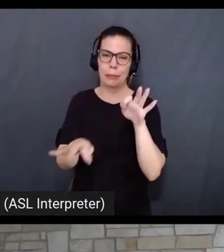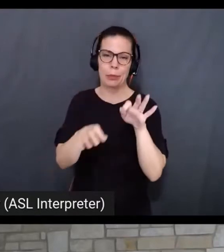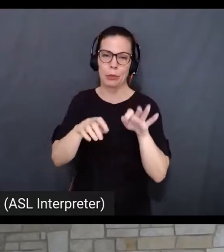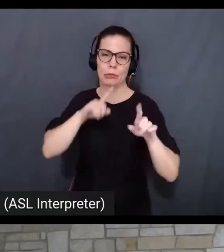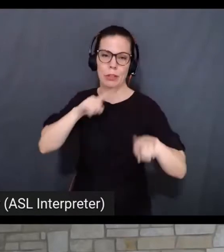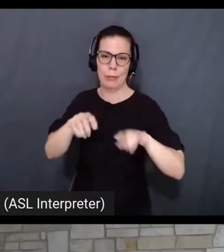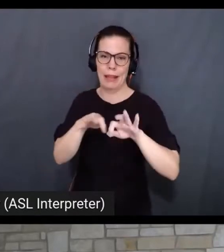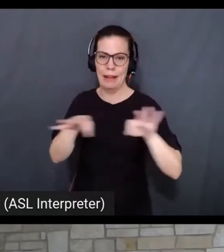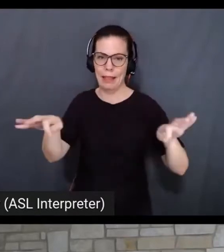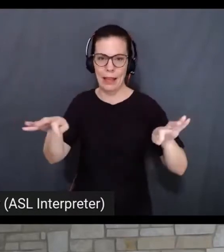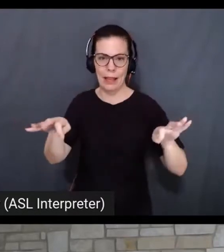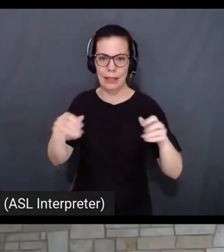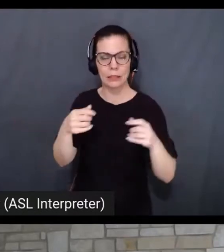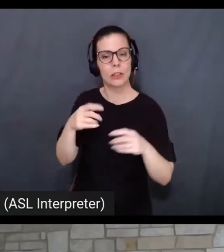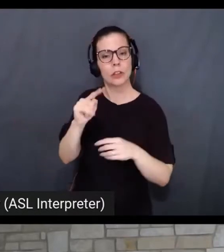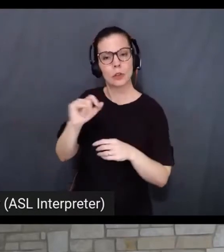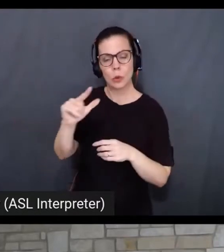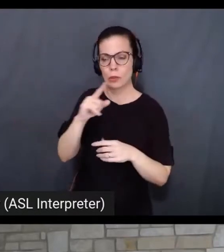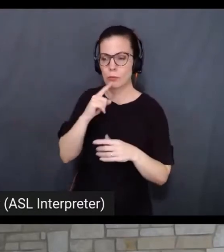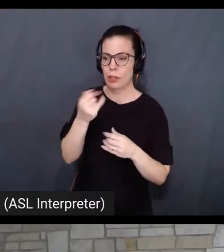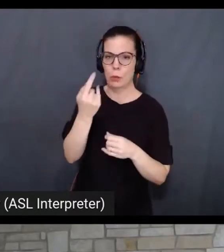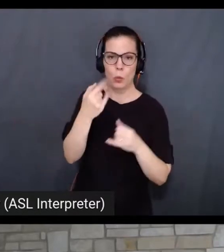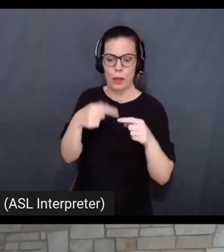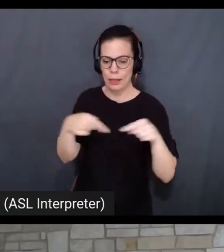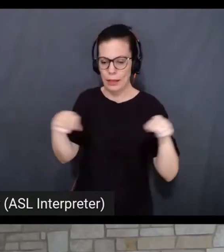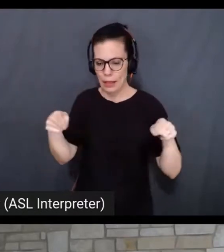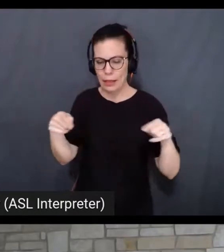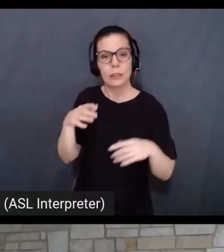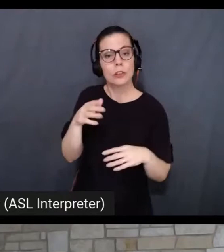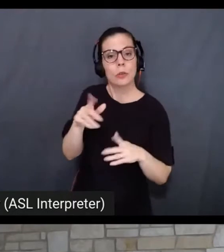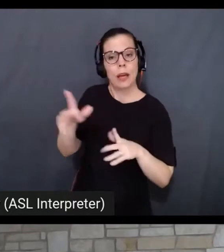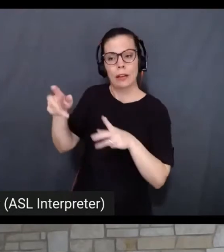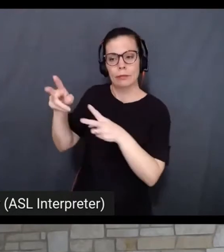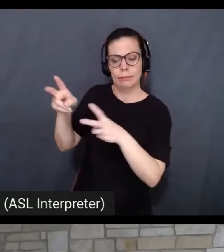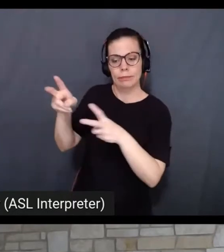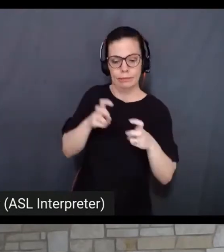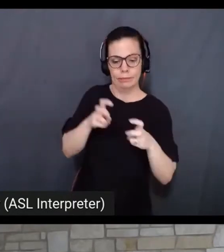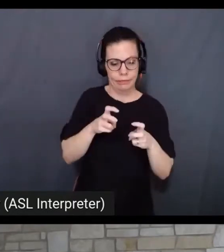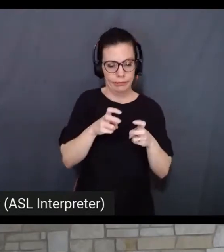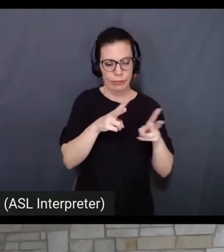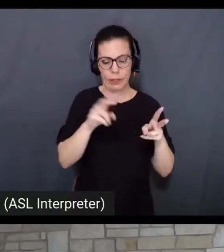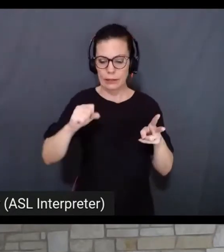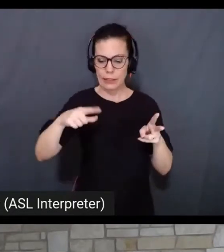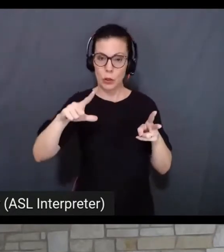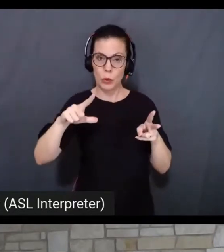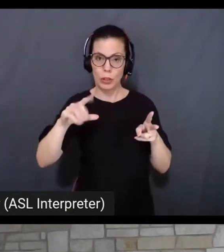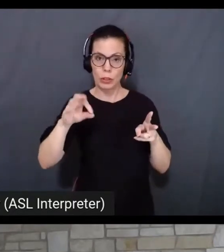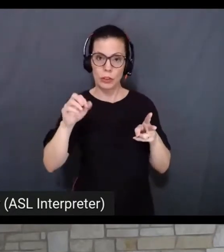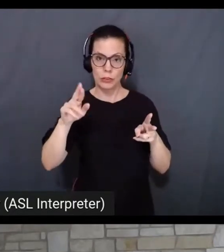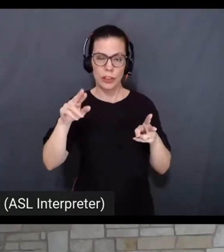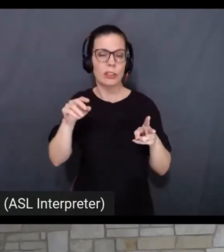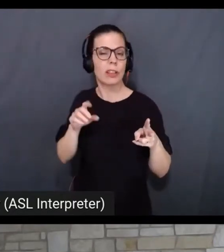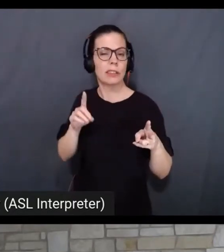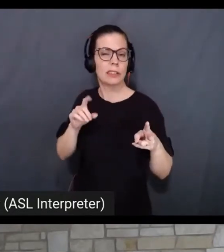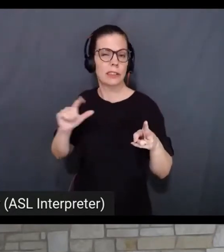you can basically take an export of your SQL Server database the DDL export, or you can export everything.